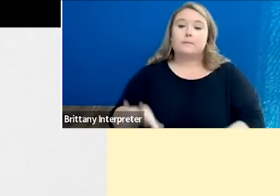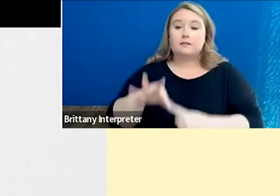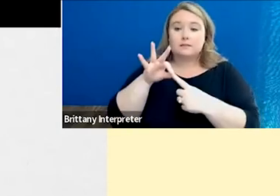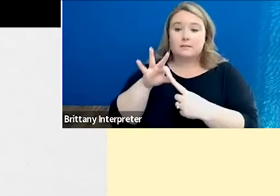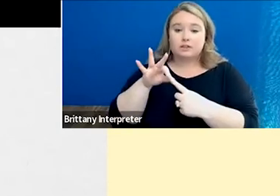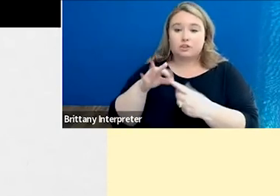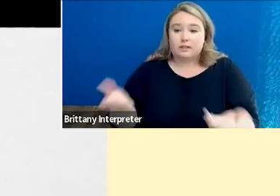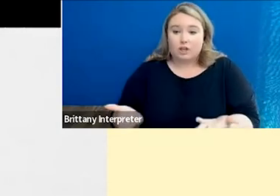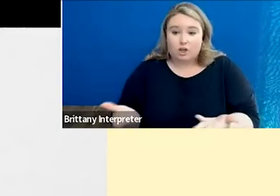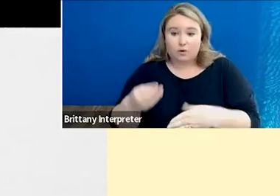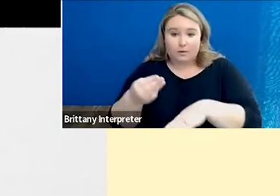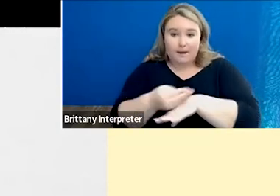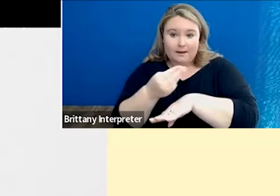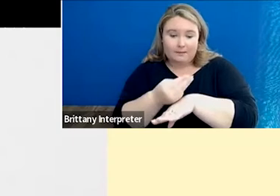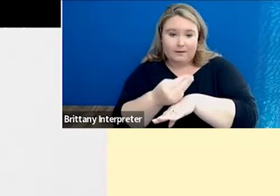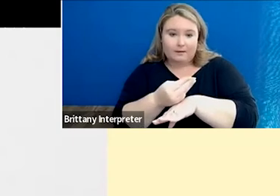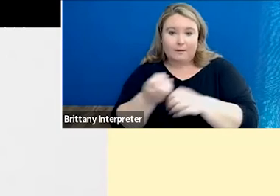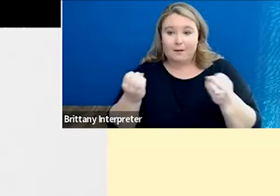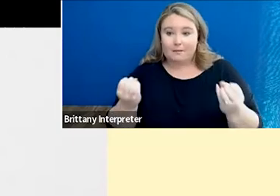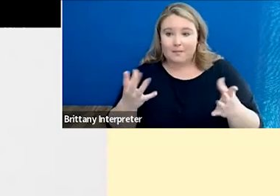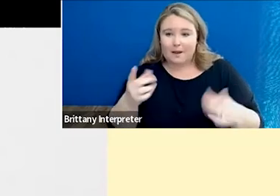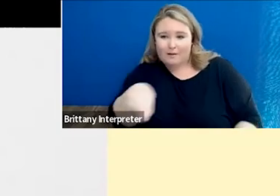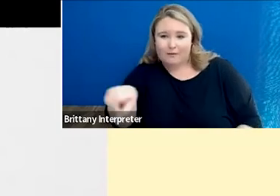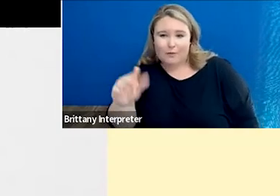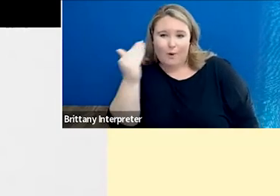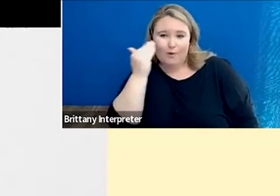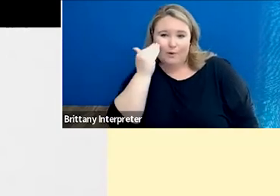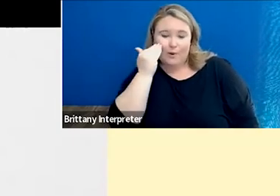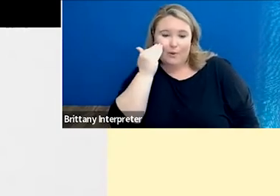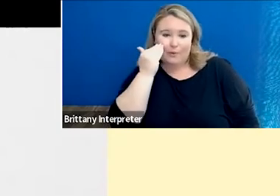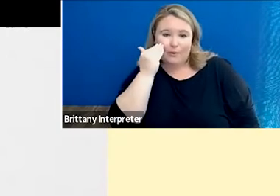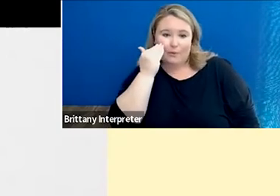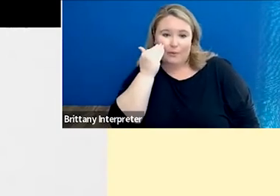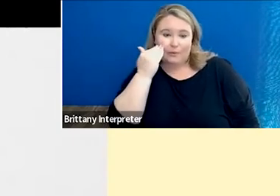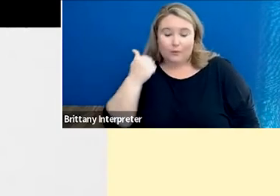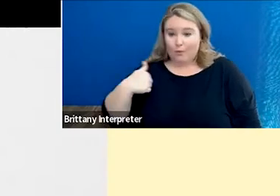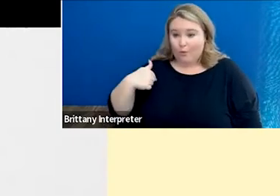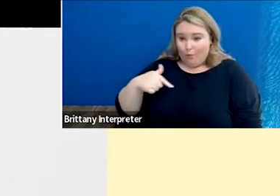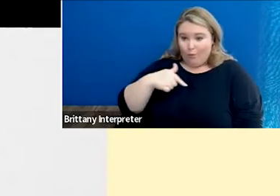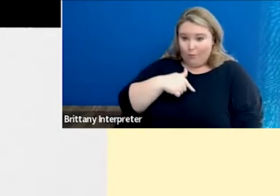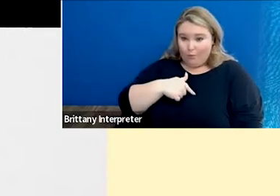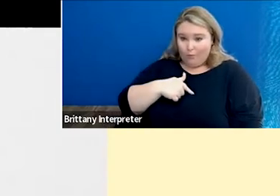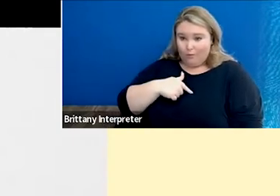And what many of us on this call are aware of is we are not at the end of the pandemic.